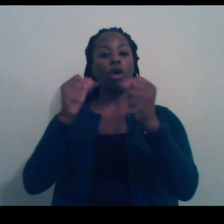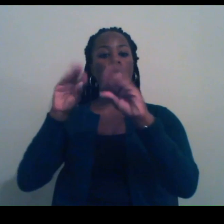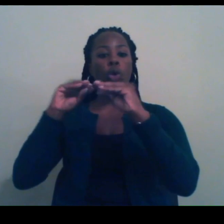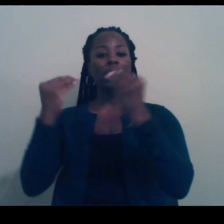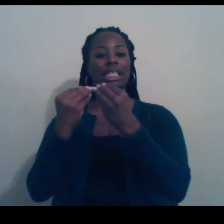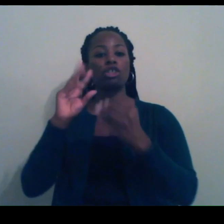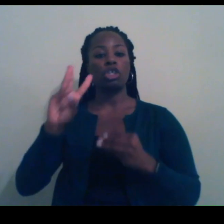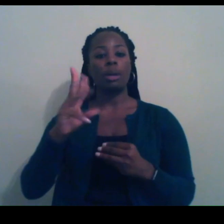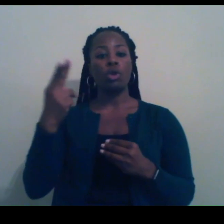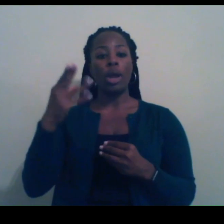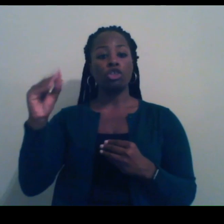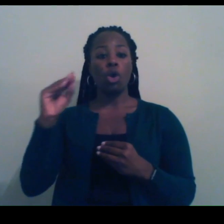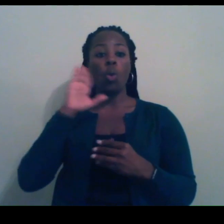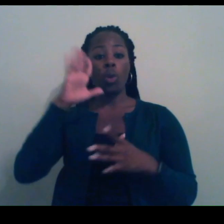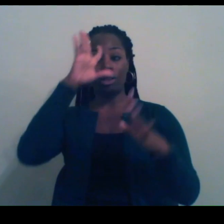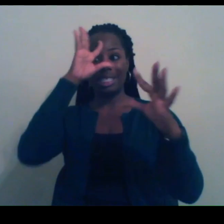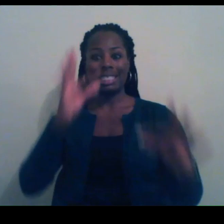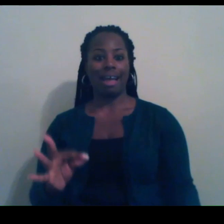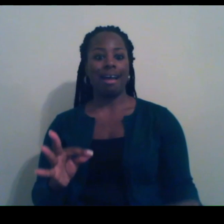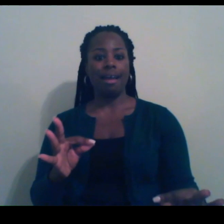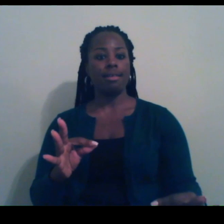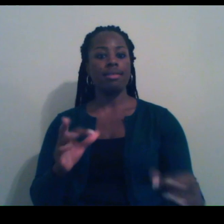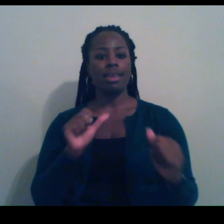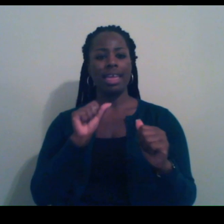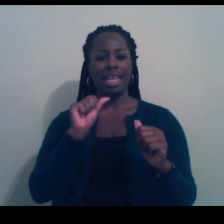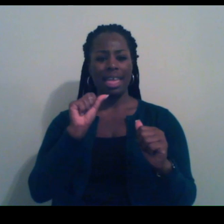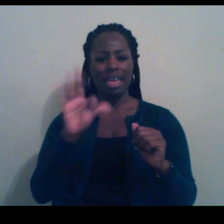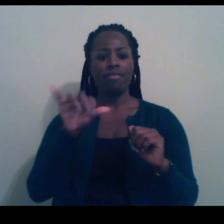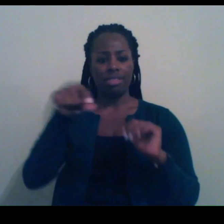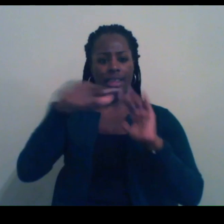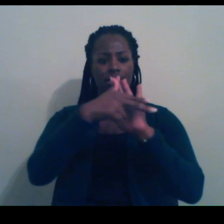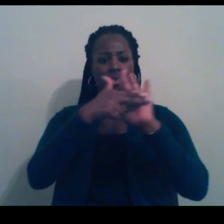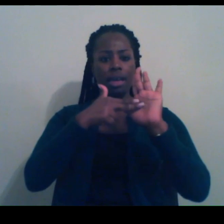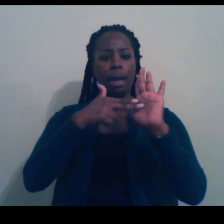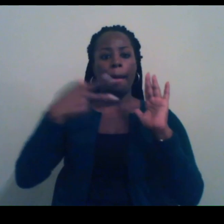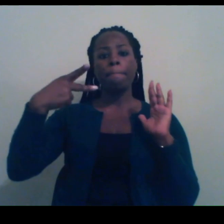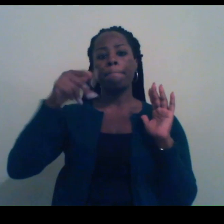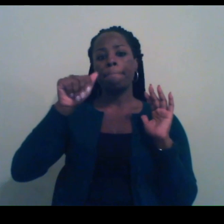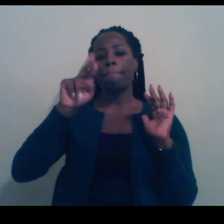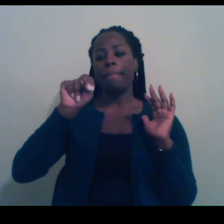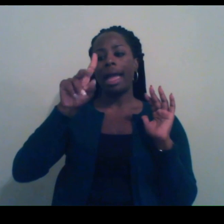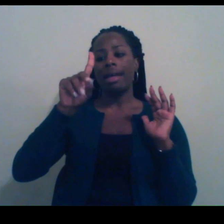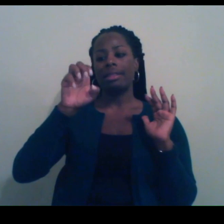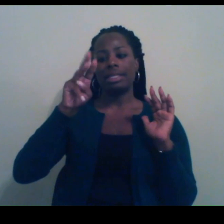task force team was in touch with the World Health Organization today we and